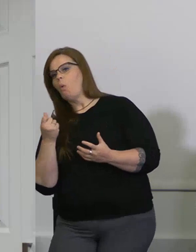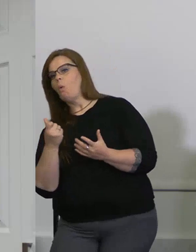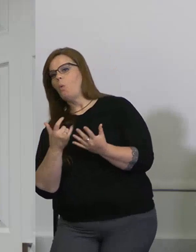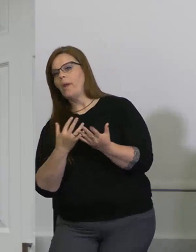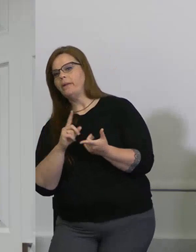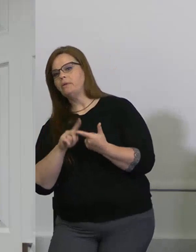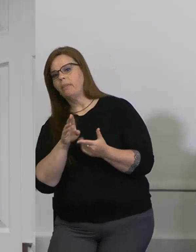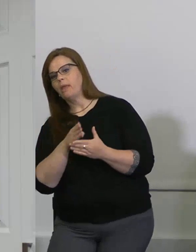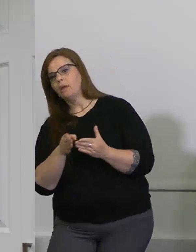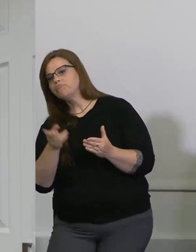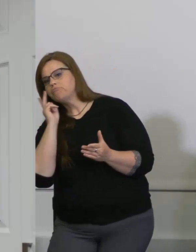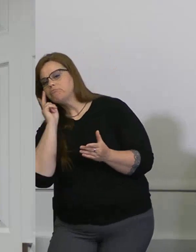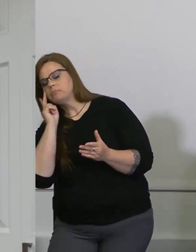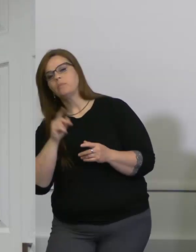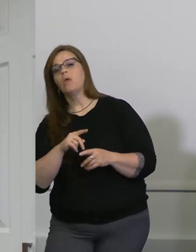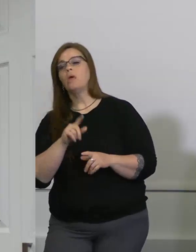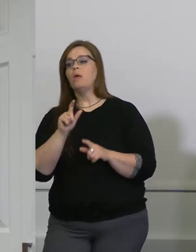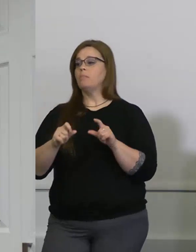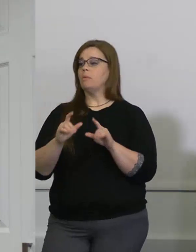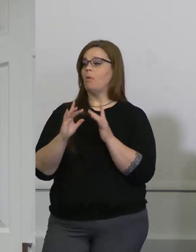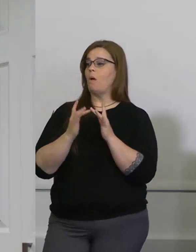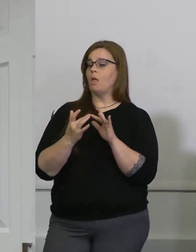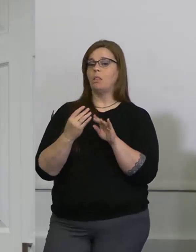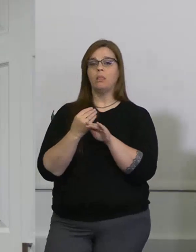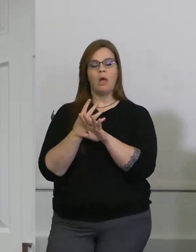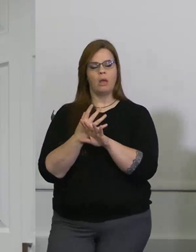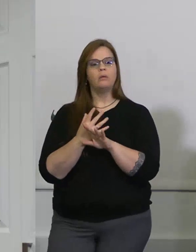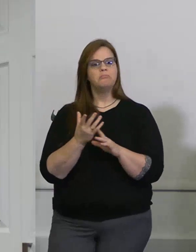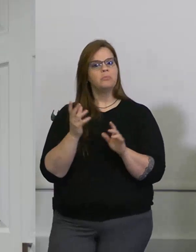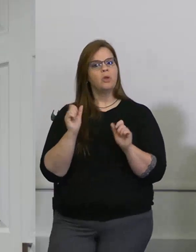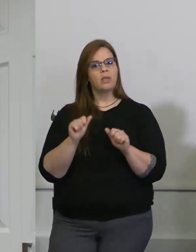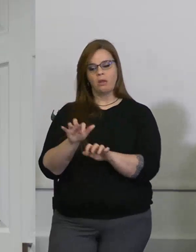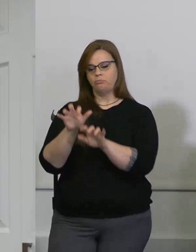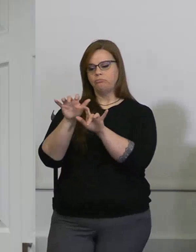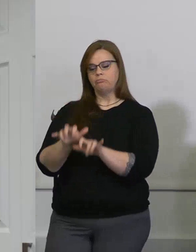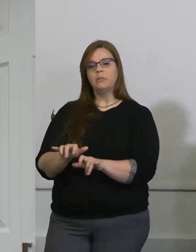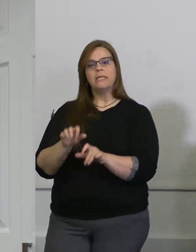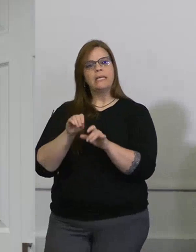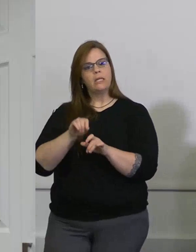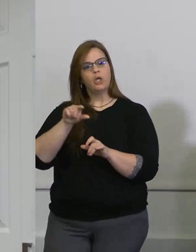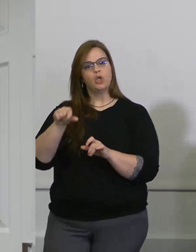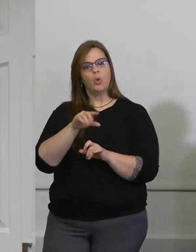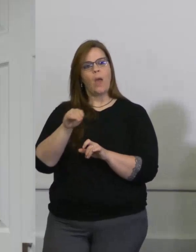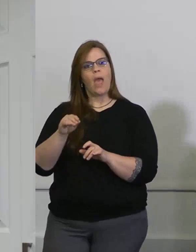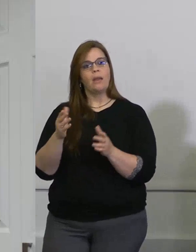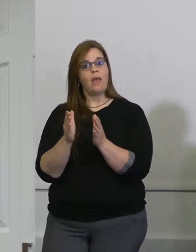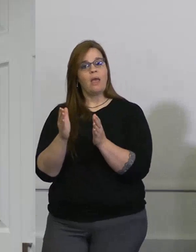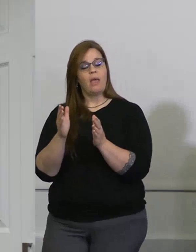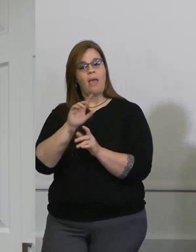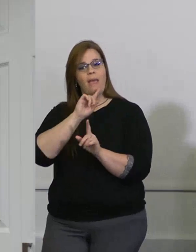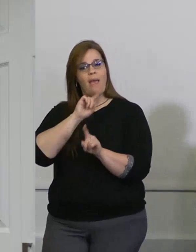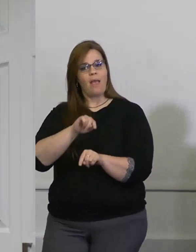For people who are online, you can put your questions in the Q&A and I have.